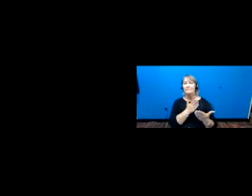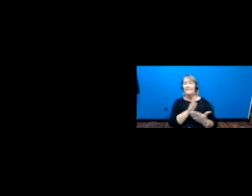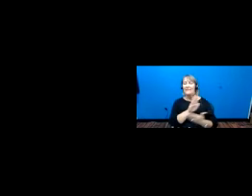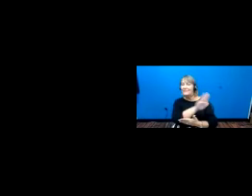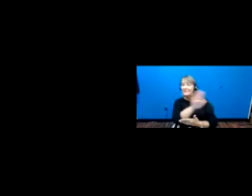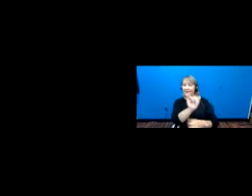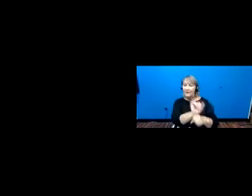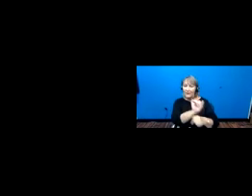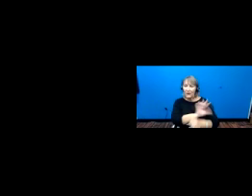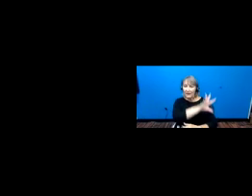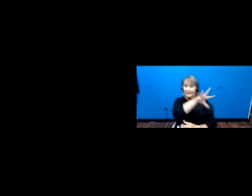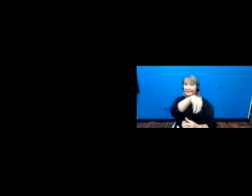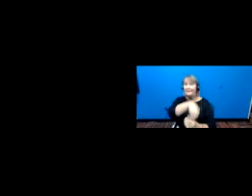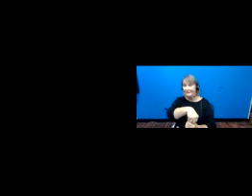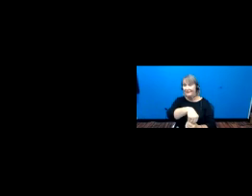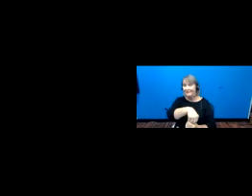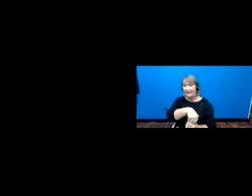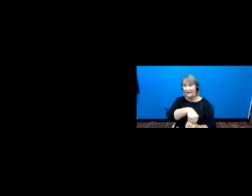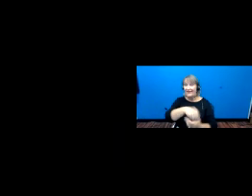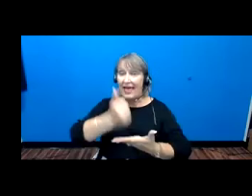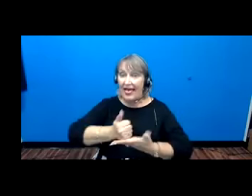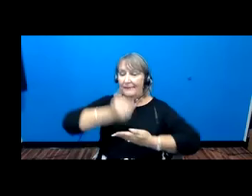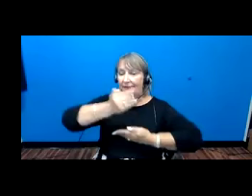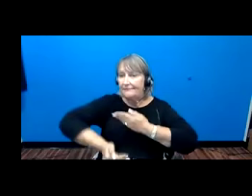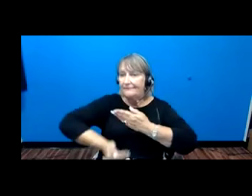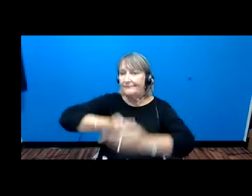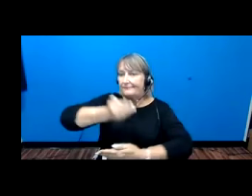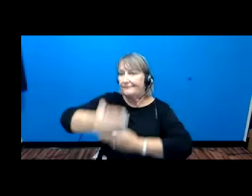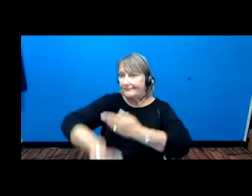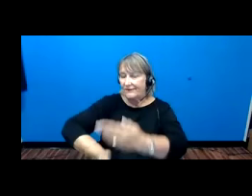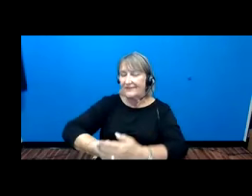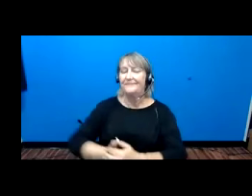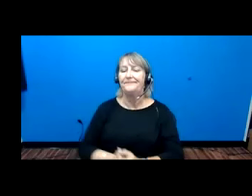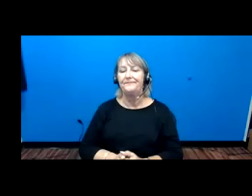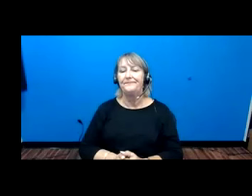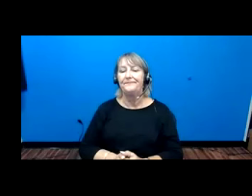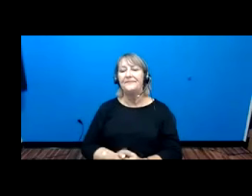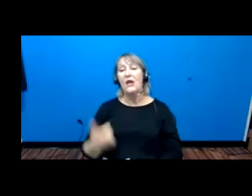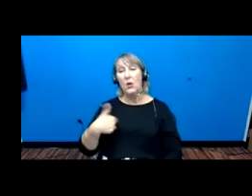jumping in and moving this whole project forward. As I said, we are from Georgia Tech,